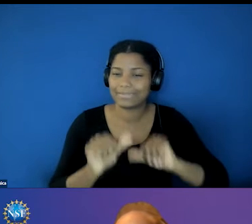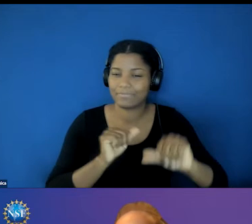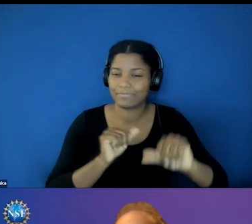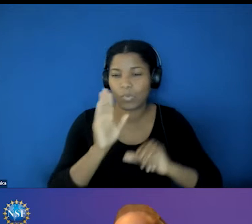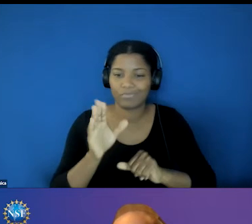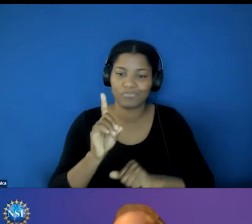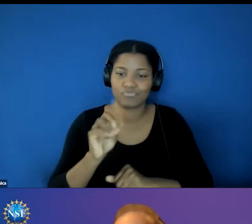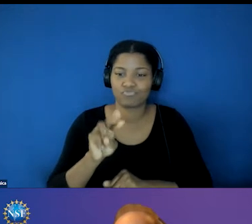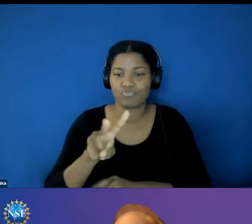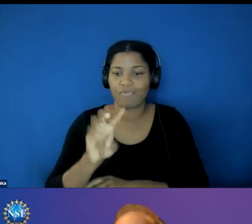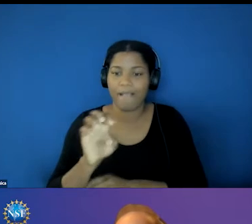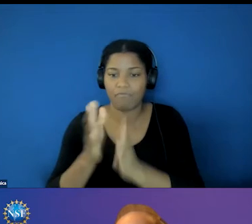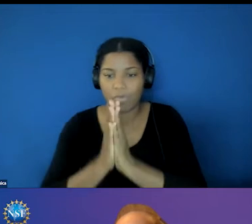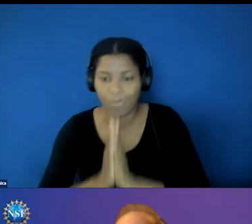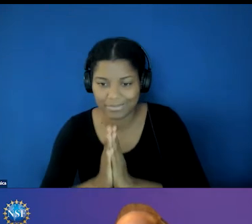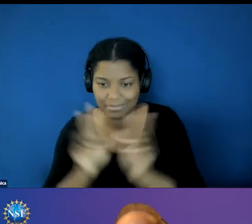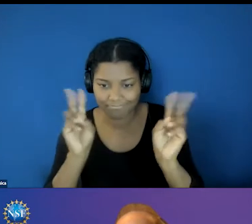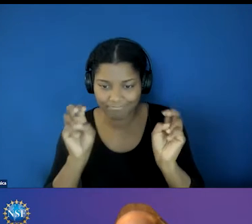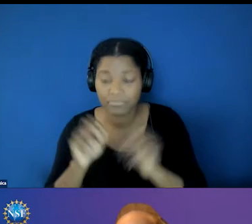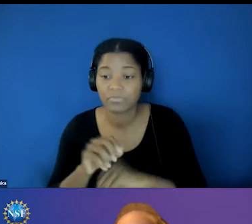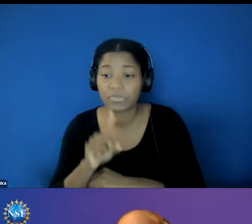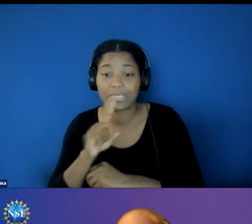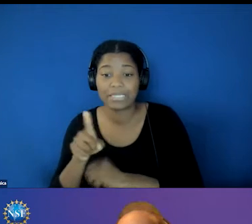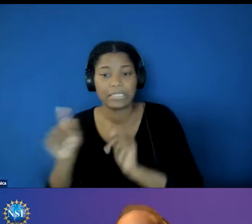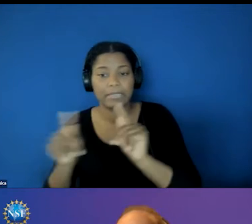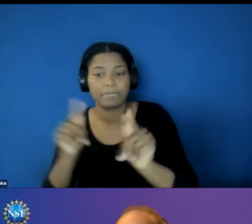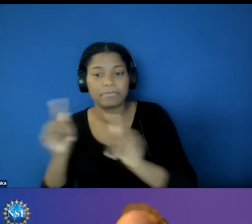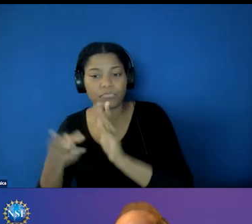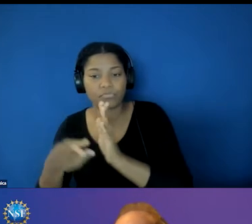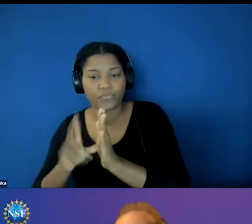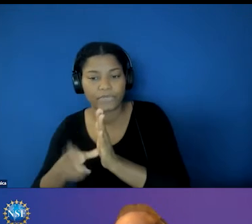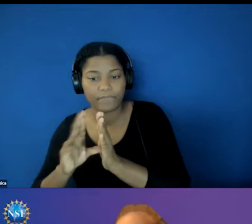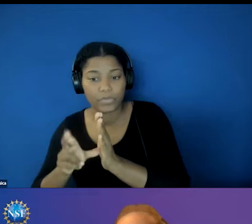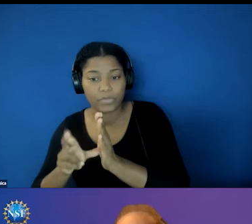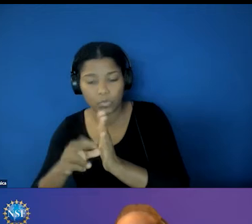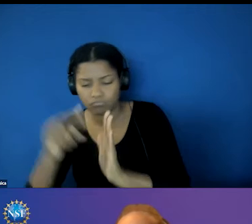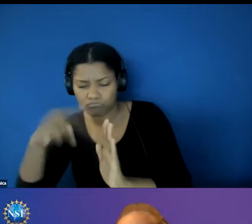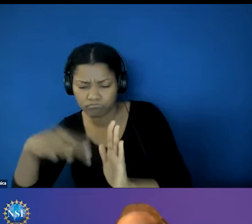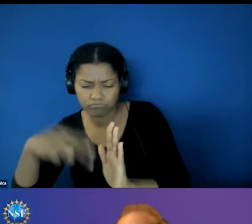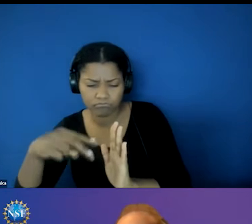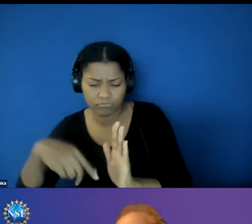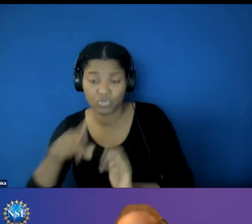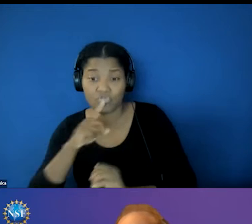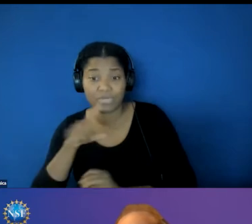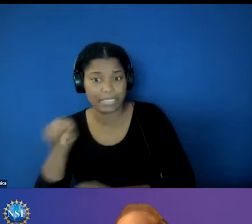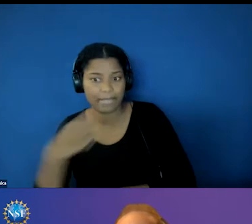people who review these proposals are, nuts about instrumentation, they really love instrumentation,